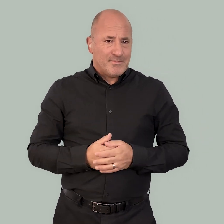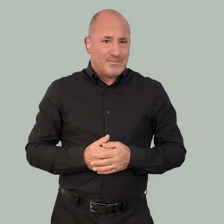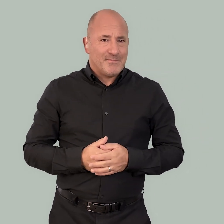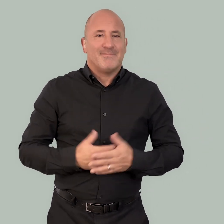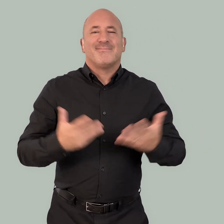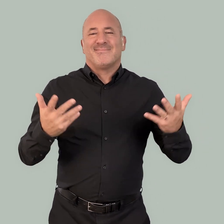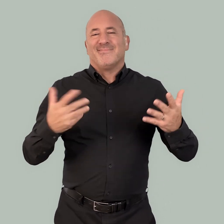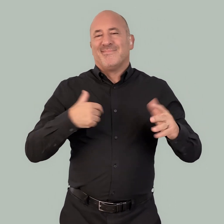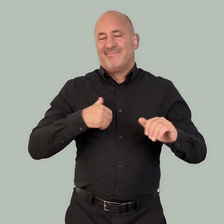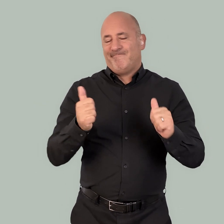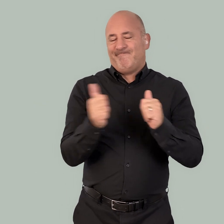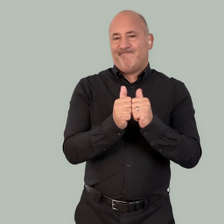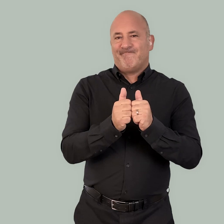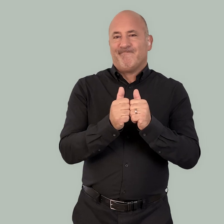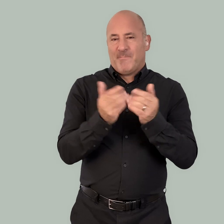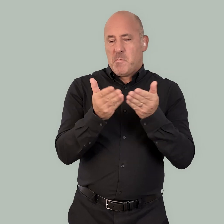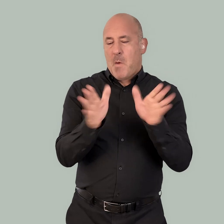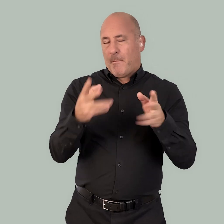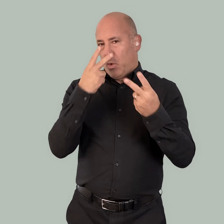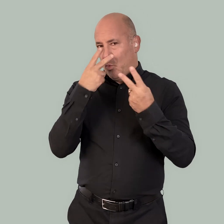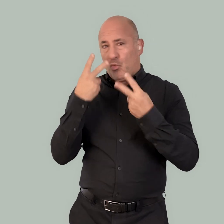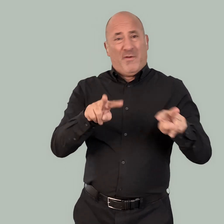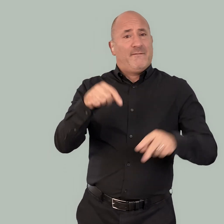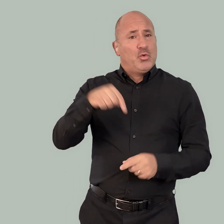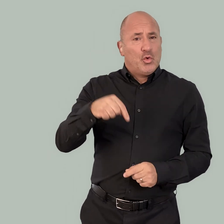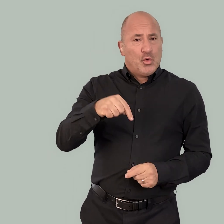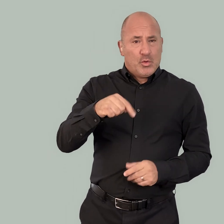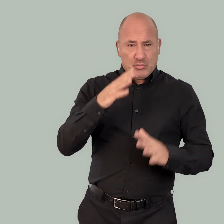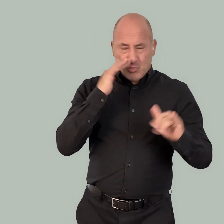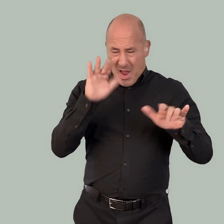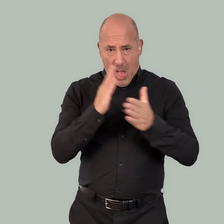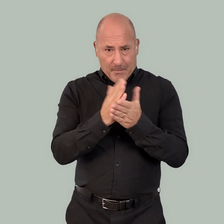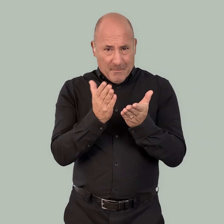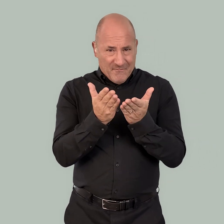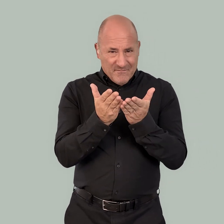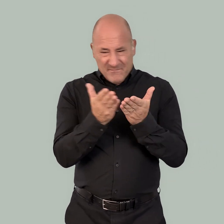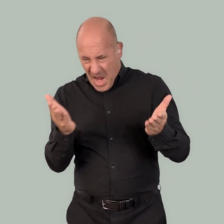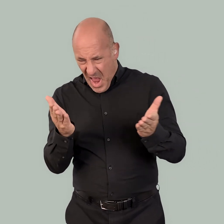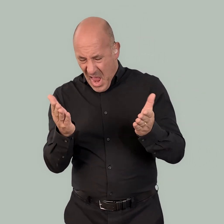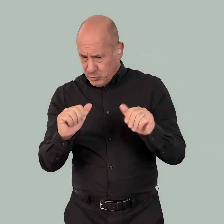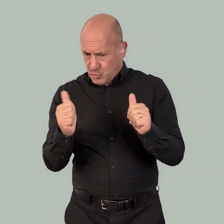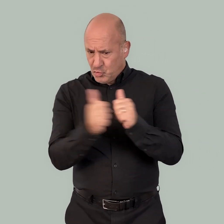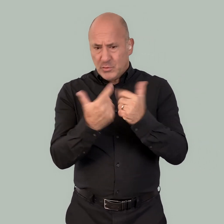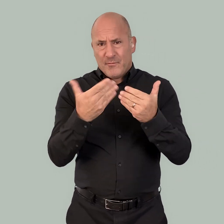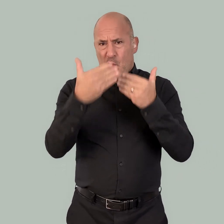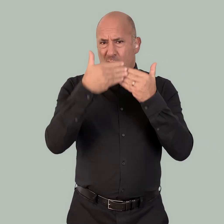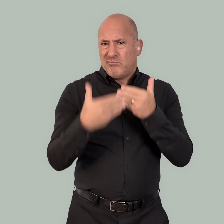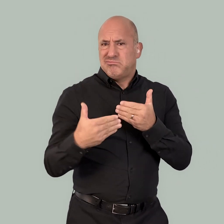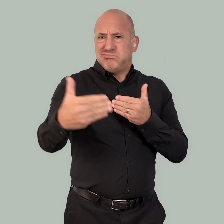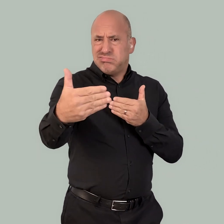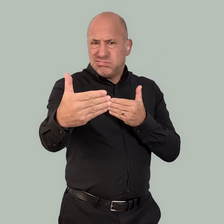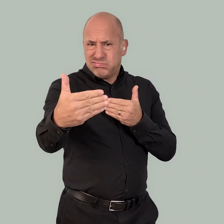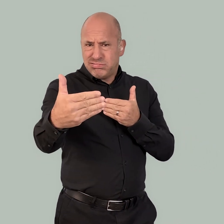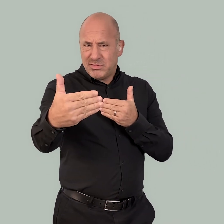That is why we are launching a wider review of PIP, to make sure it is fair and fit for the future